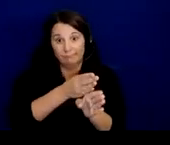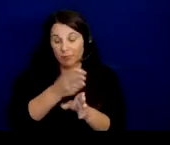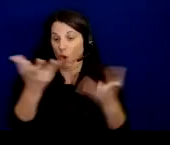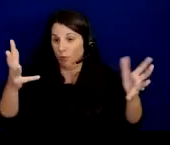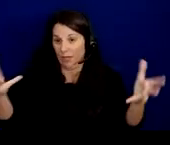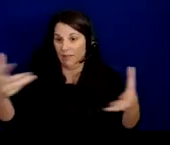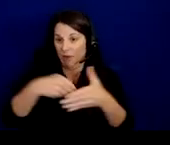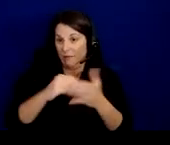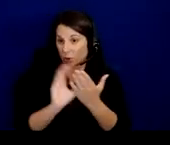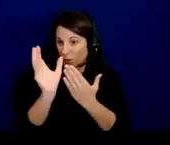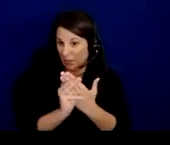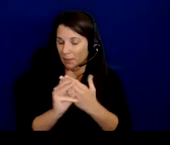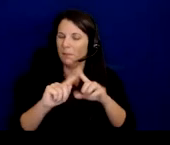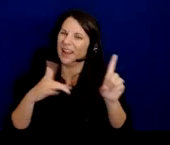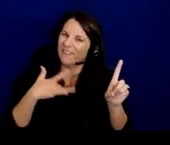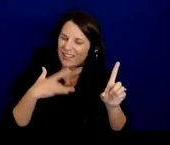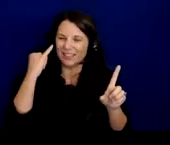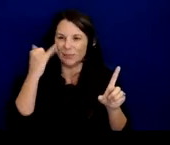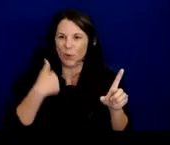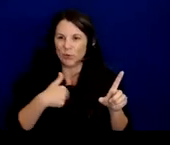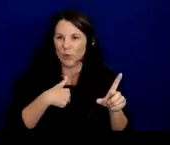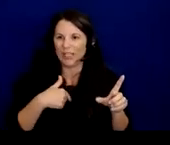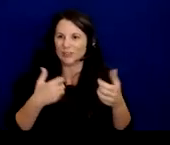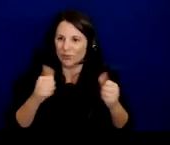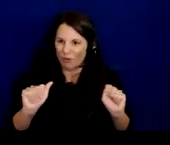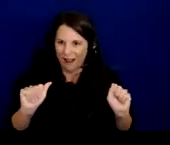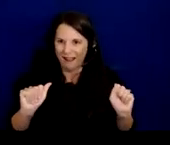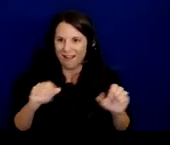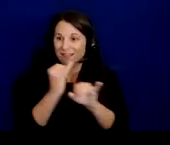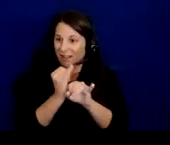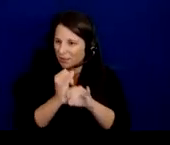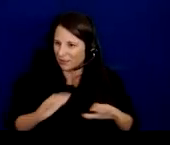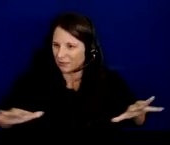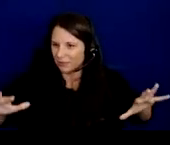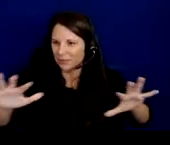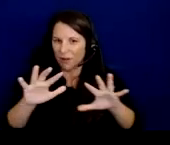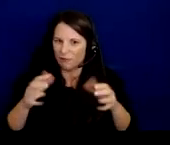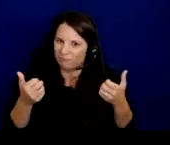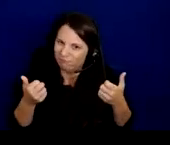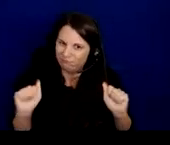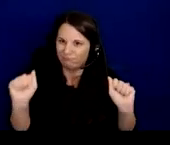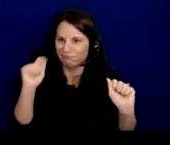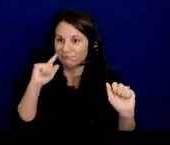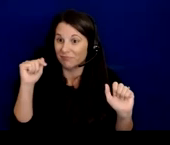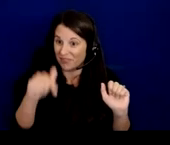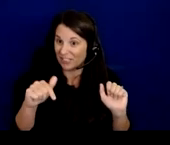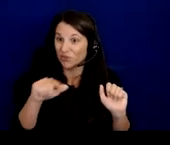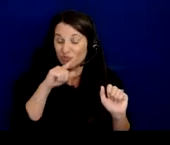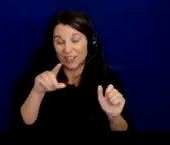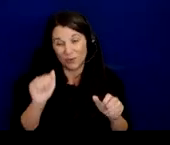if this was a campus wide effort, it would be really meaningful. In addition to that, getting campus clubs involved in something like this,